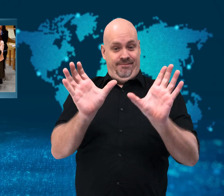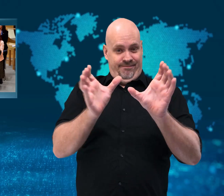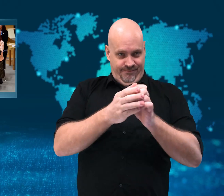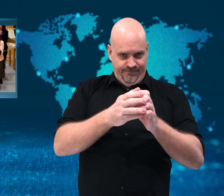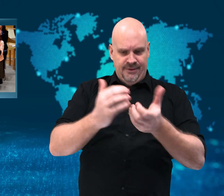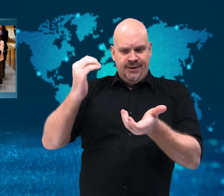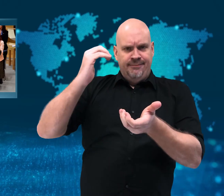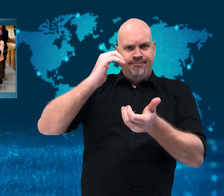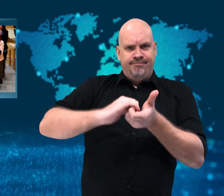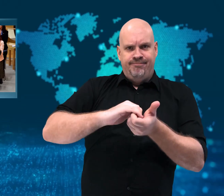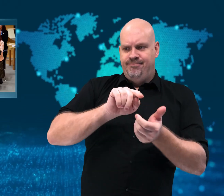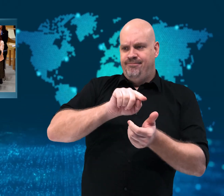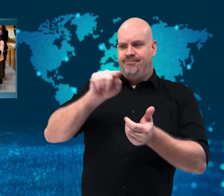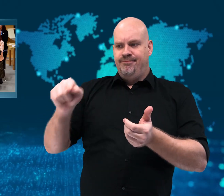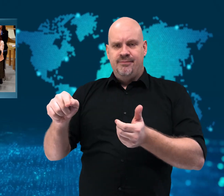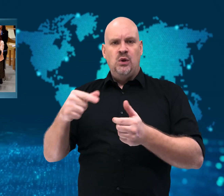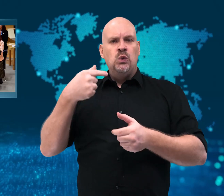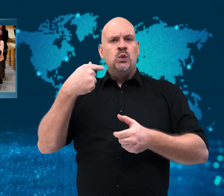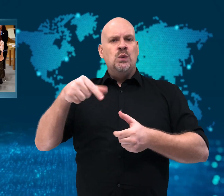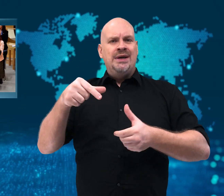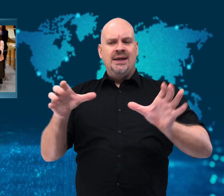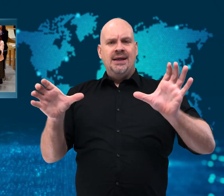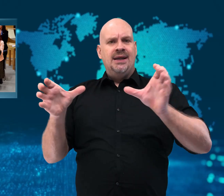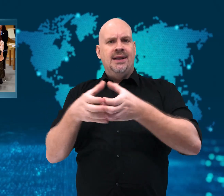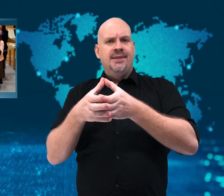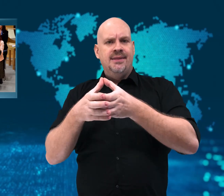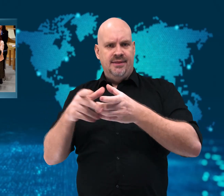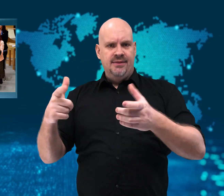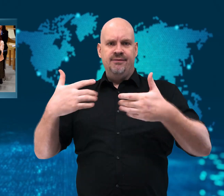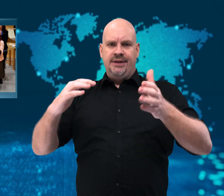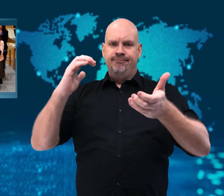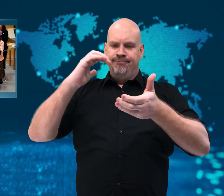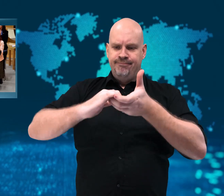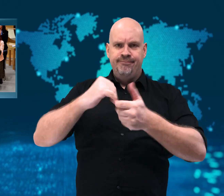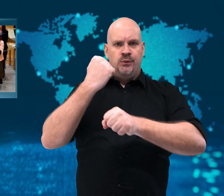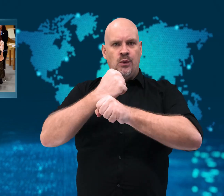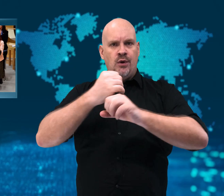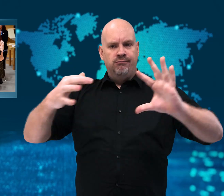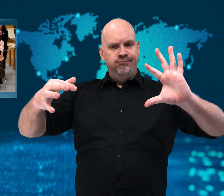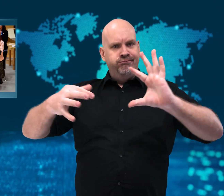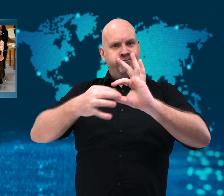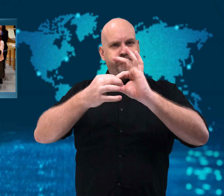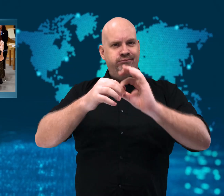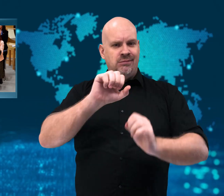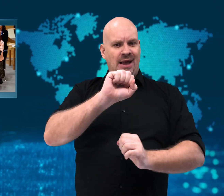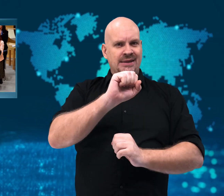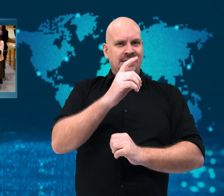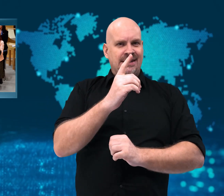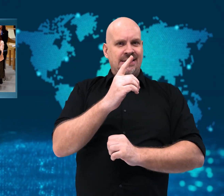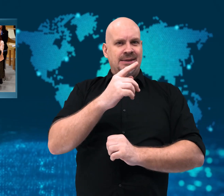rejected her budget proposal. This week on Monday,